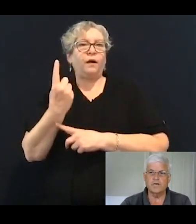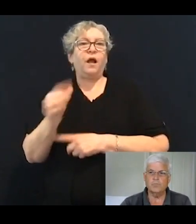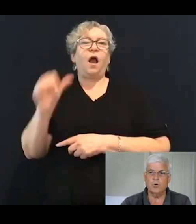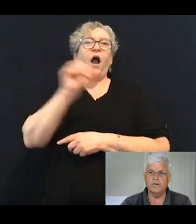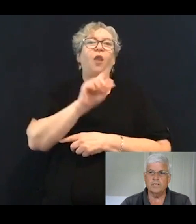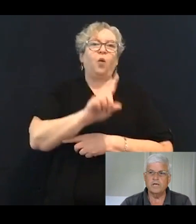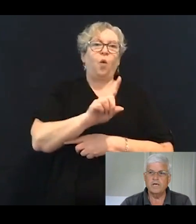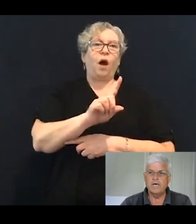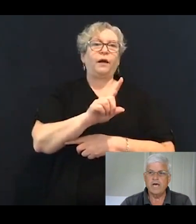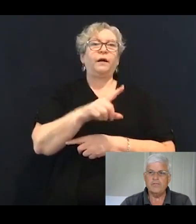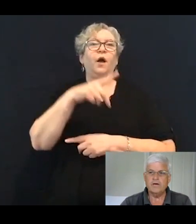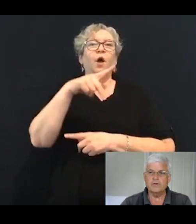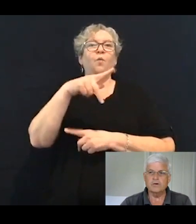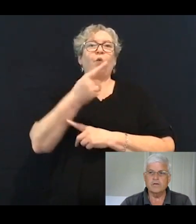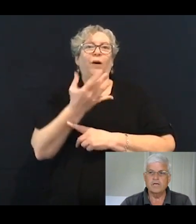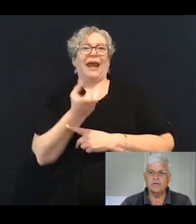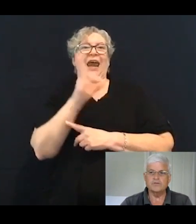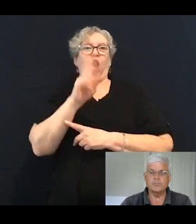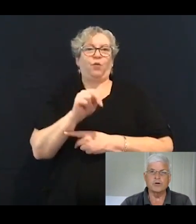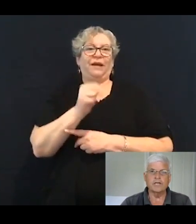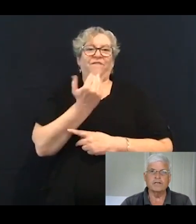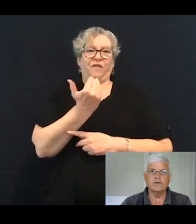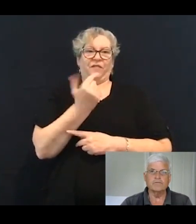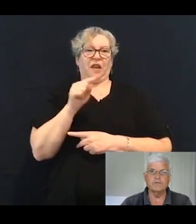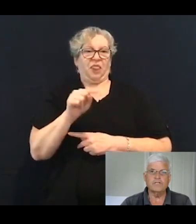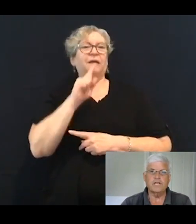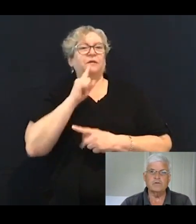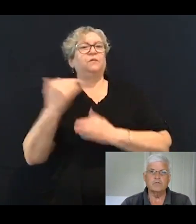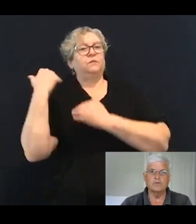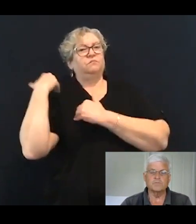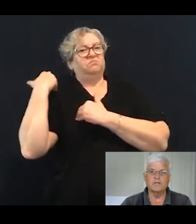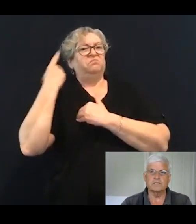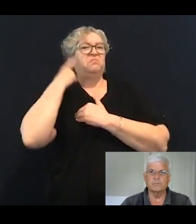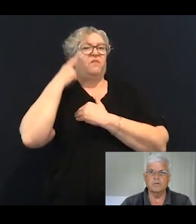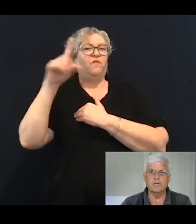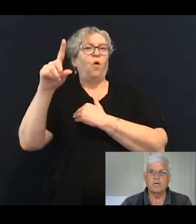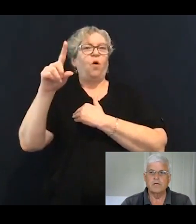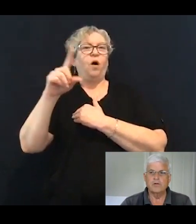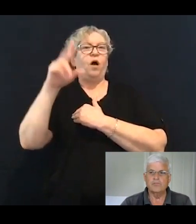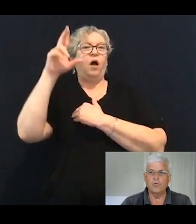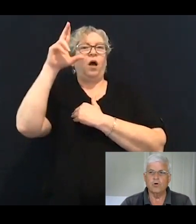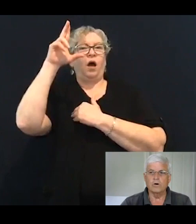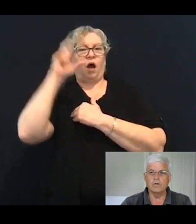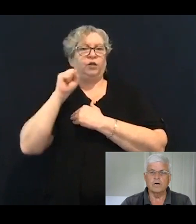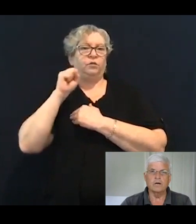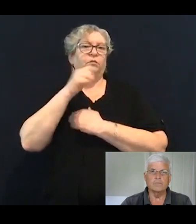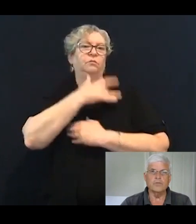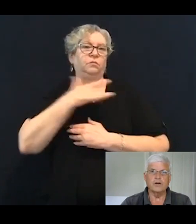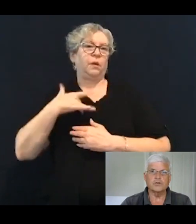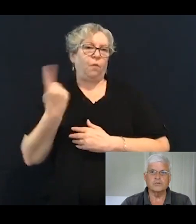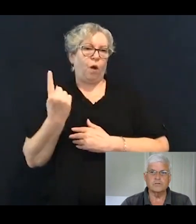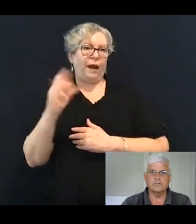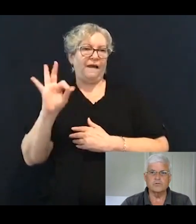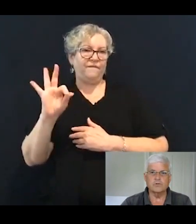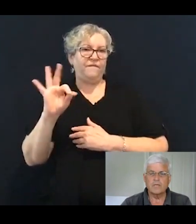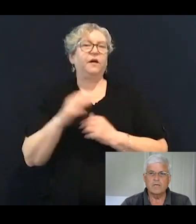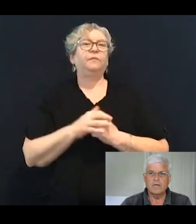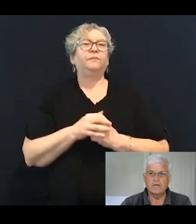And the other is the protocadherin-15 responsible for Usher syndrome type 1F.